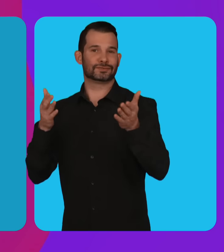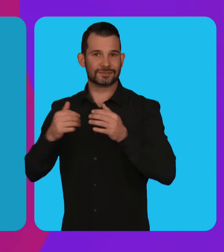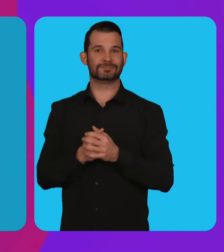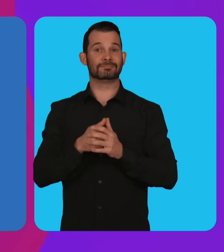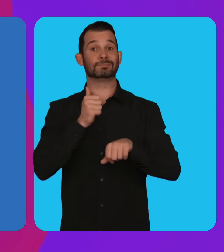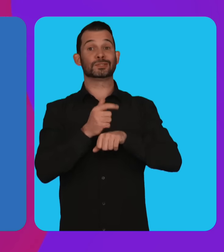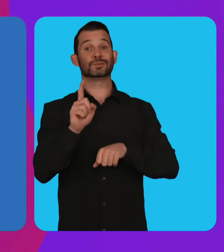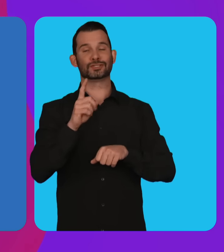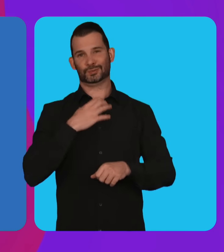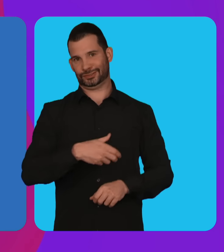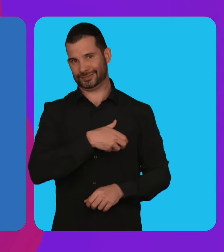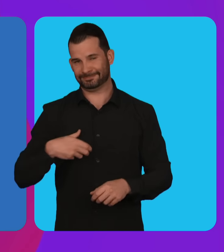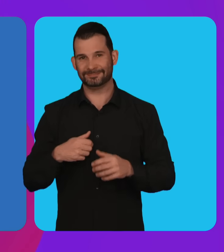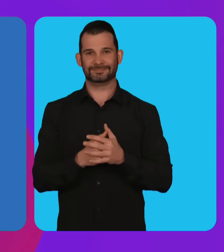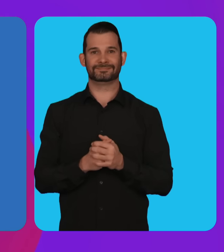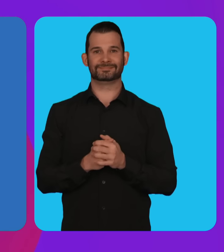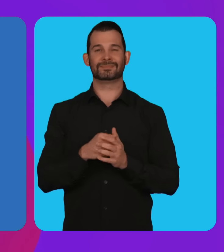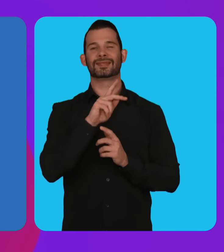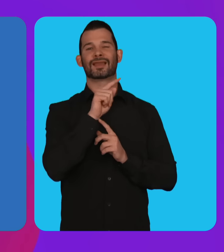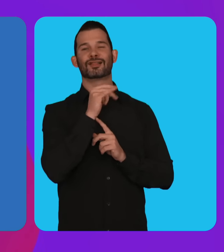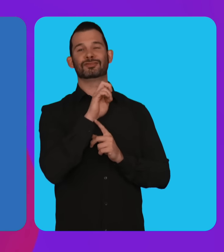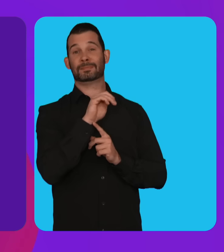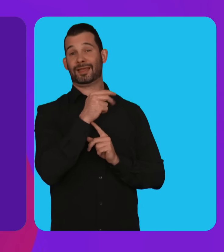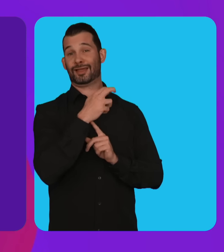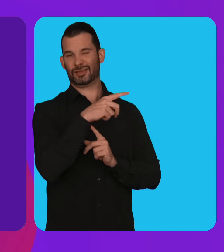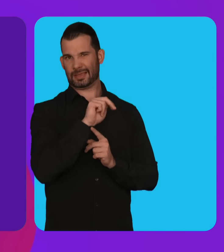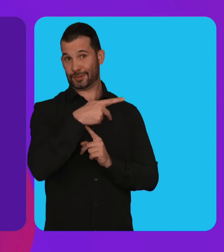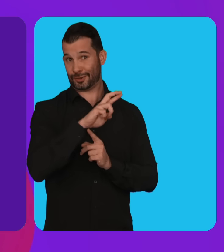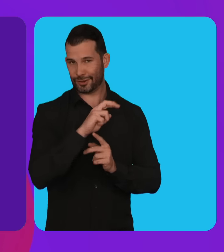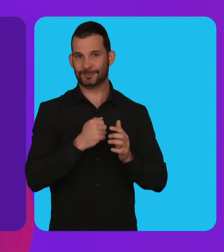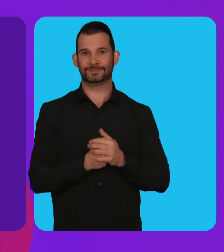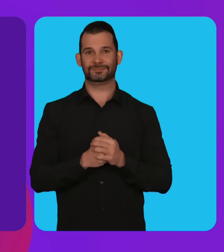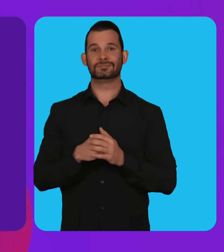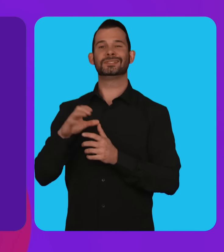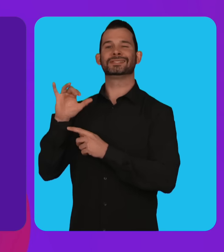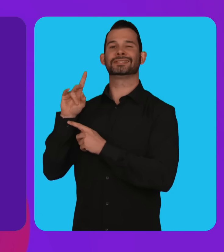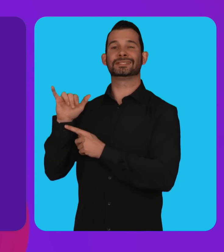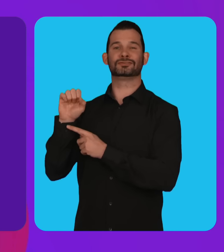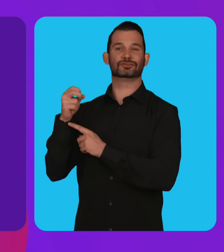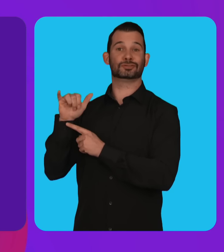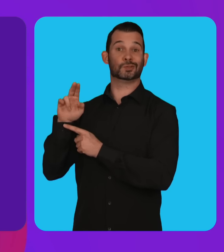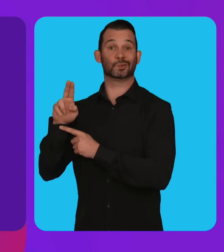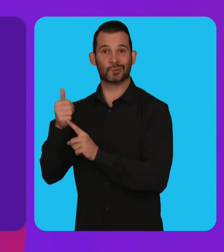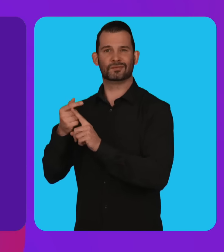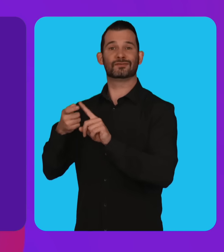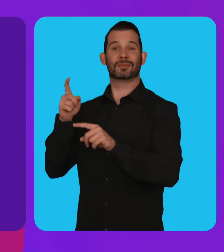Katherine Maher, NPR. My name is Cindy Shyu. I come from Taiwan Public Television